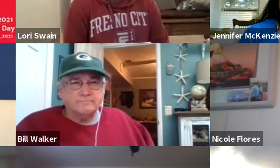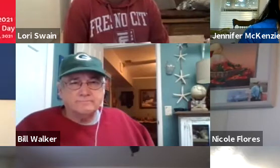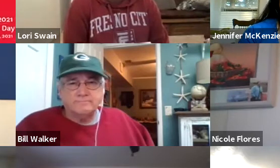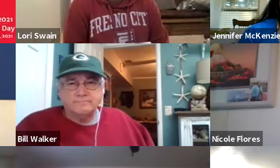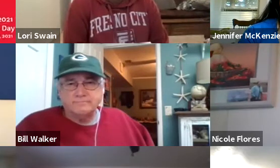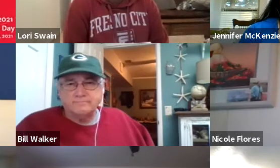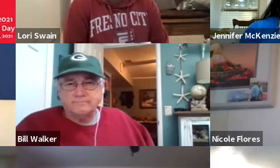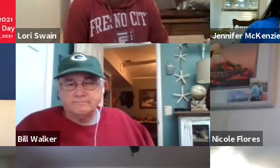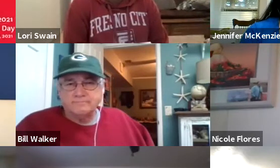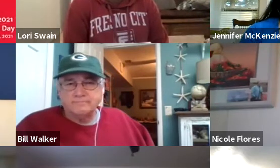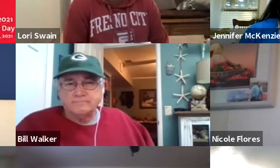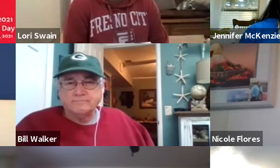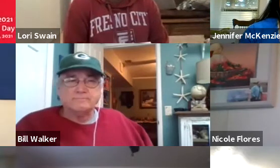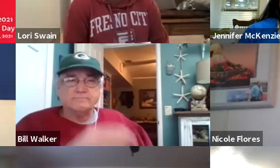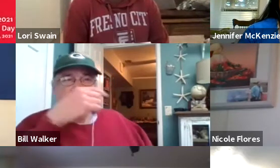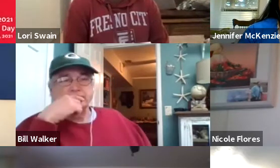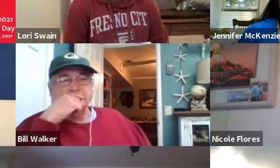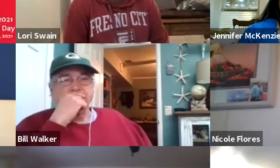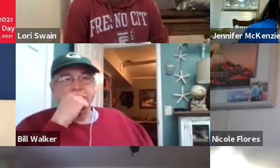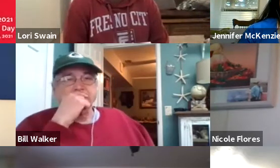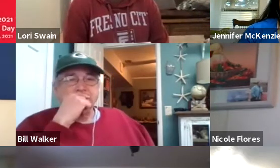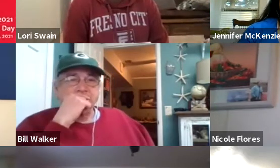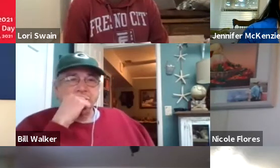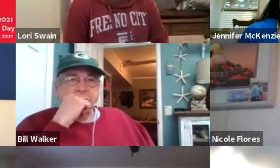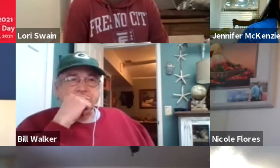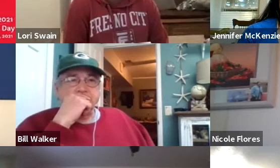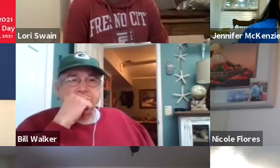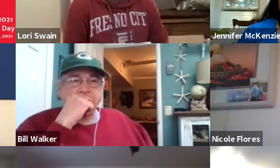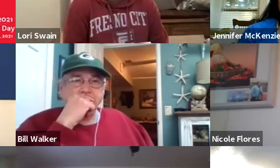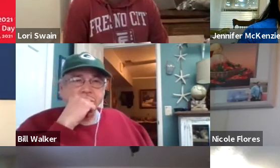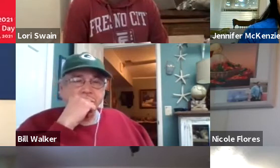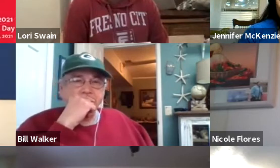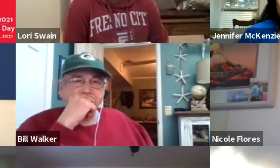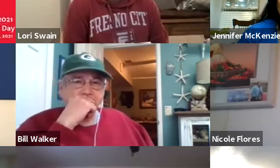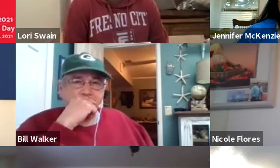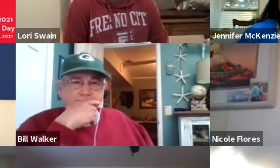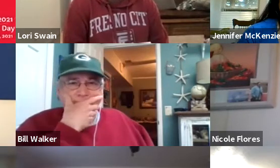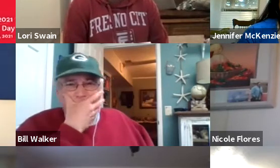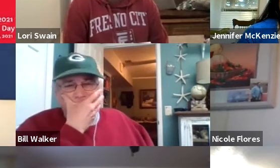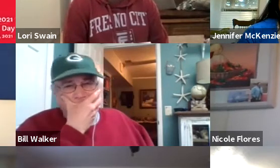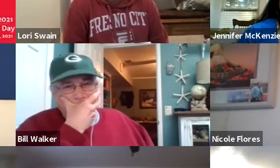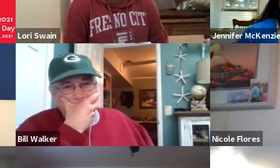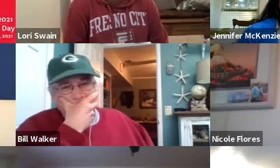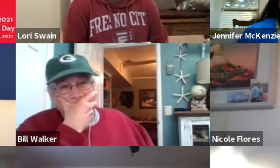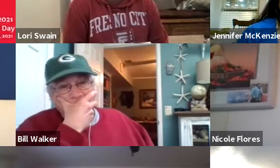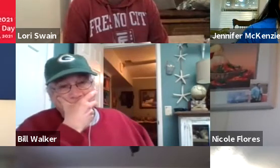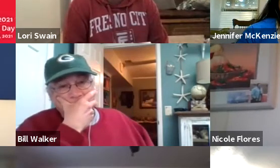goes hand in hand with what we're doing. And I plan on attending that training. So and being able to do that is something that I